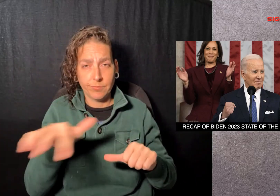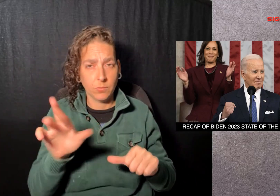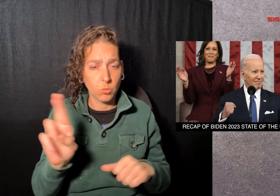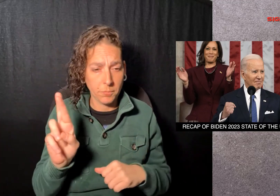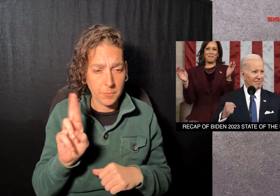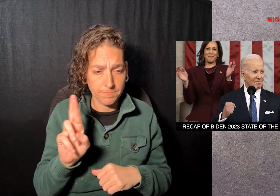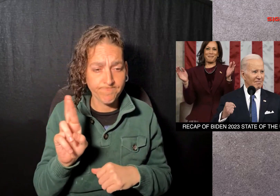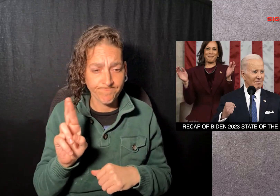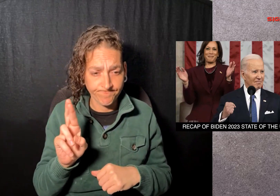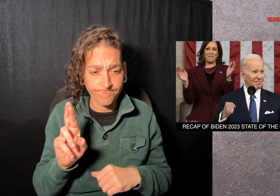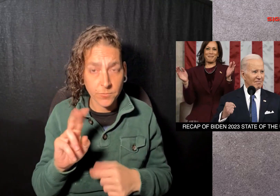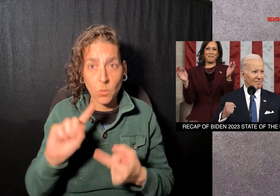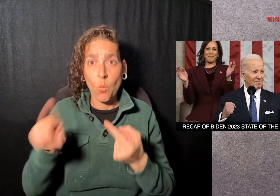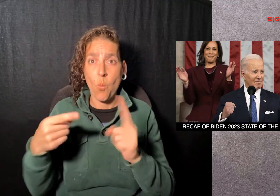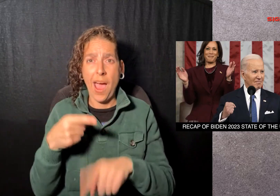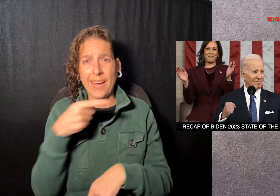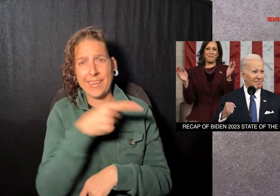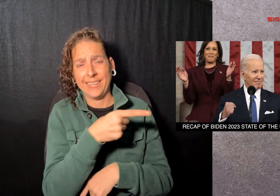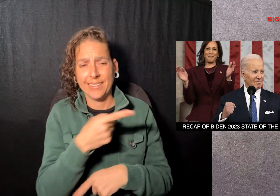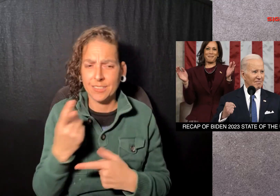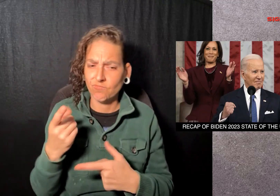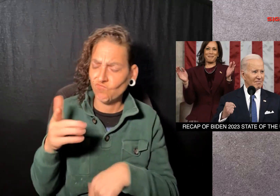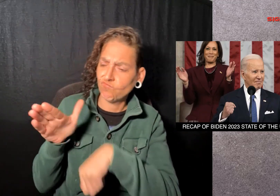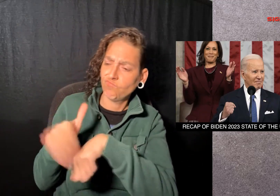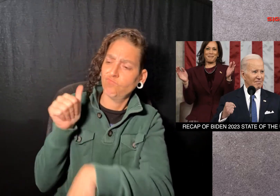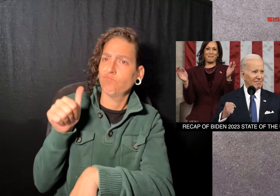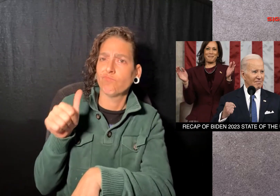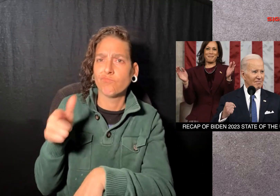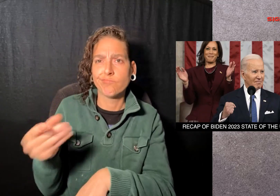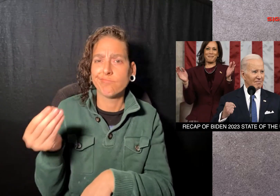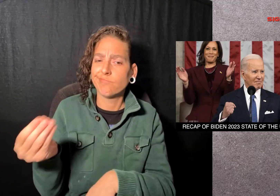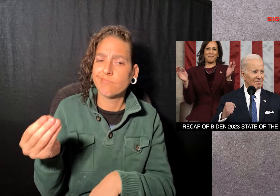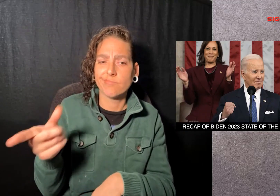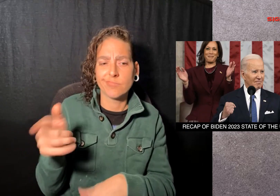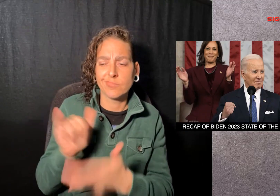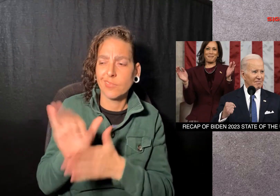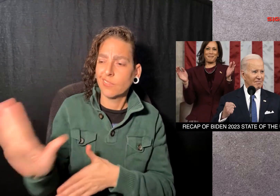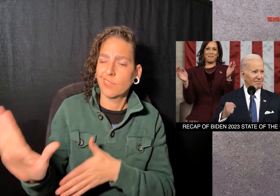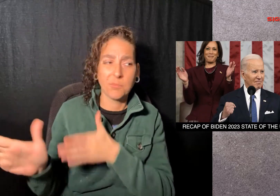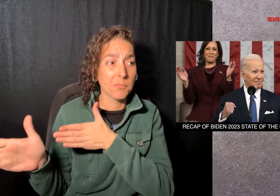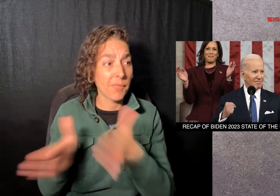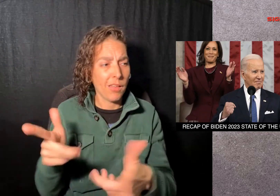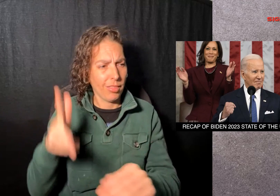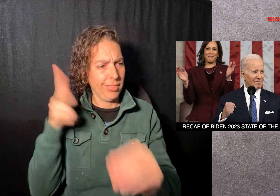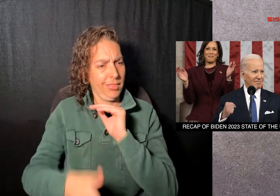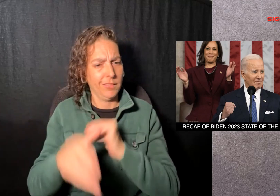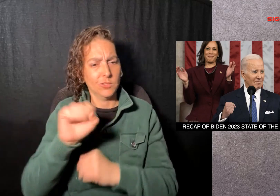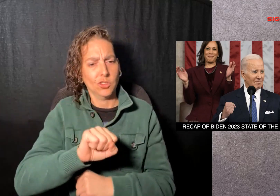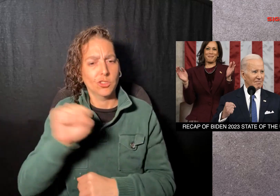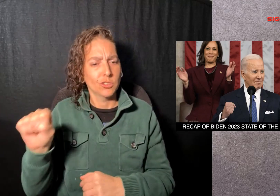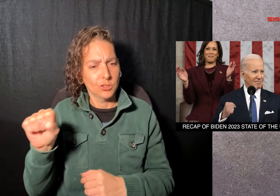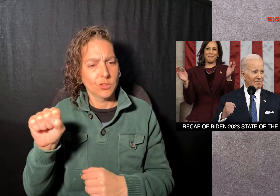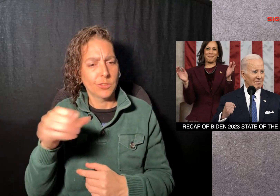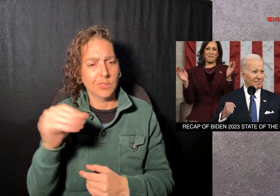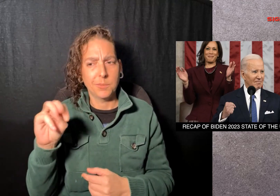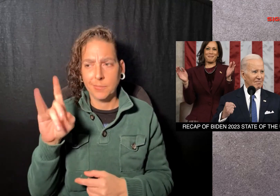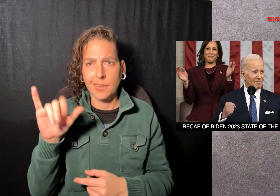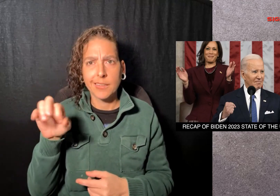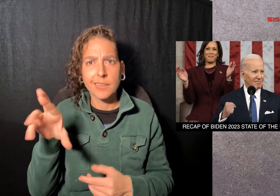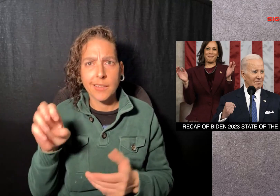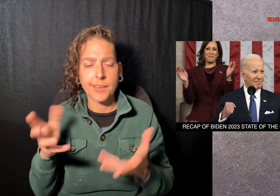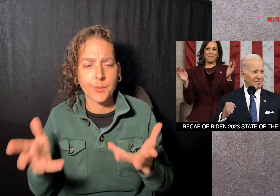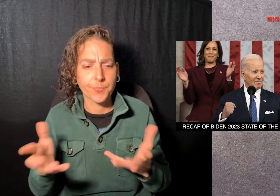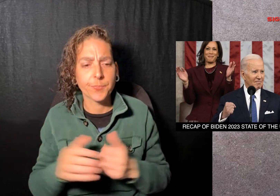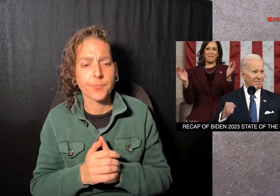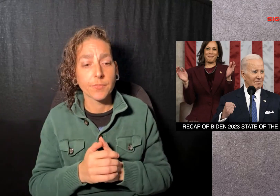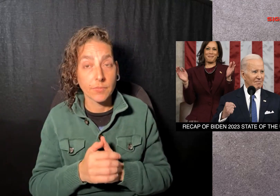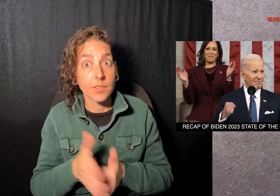he reprimanded them for their plan to cut Social Security and Medicare some Republican